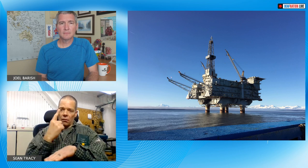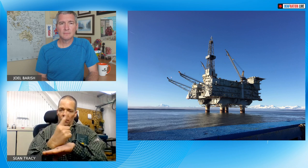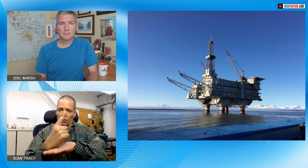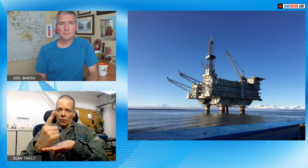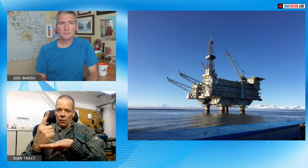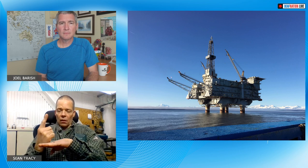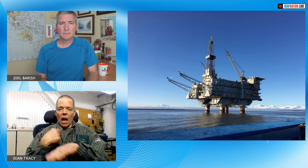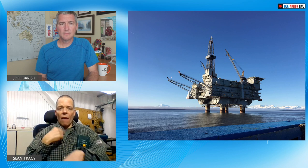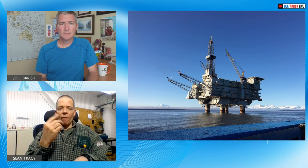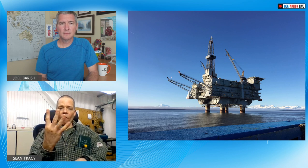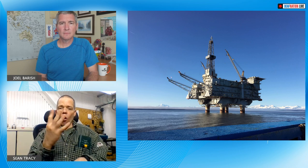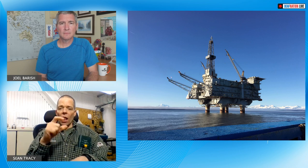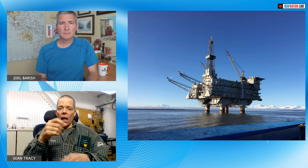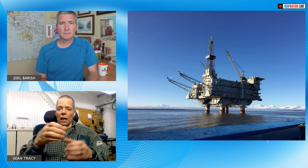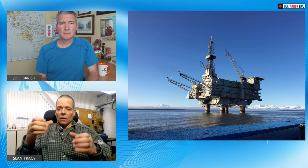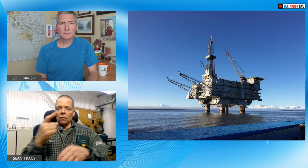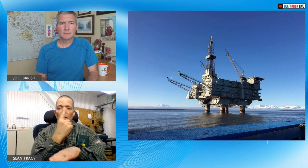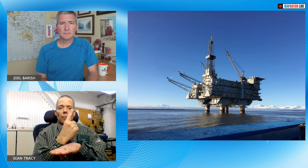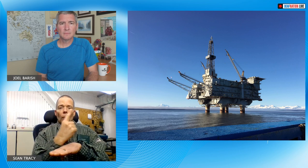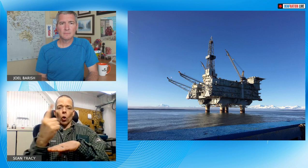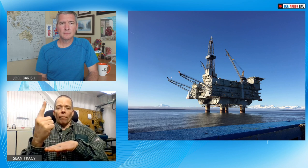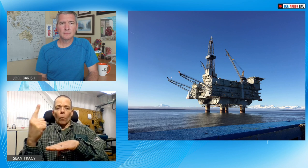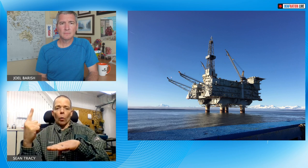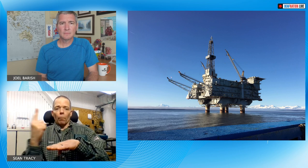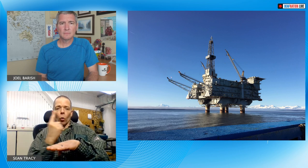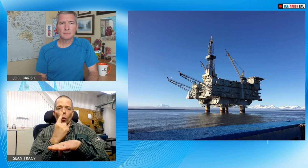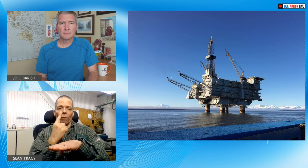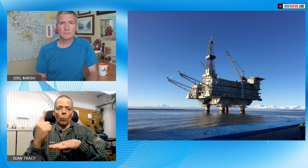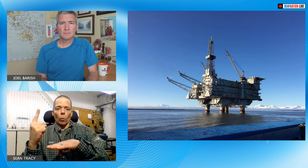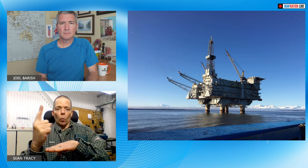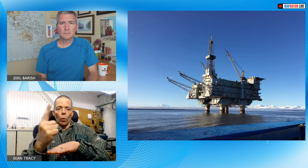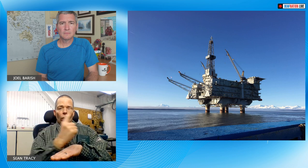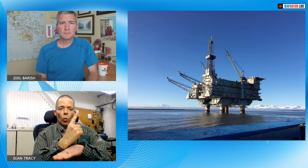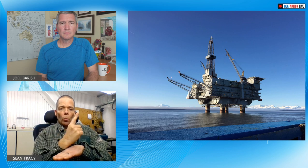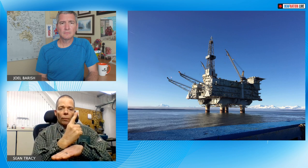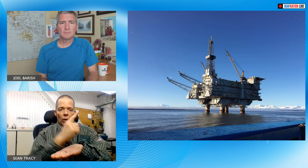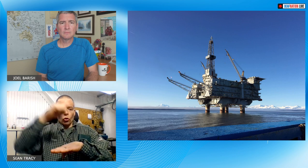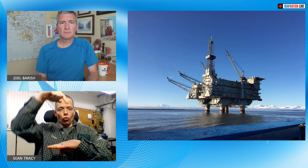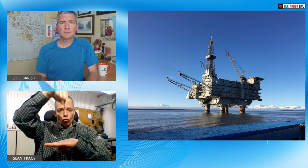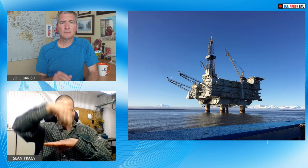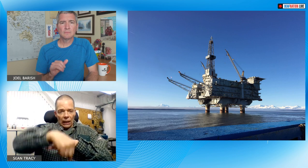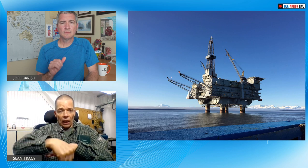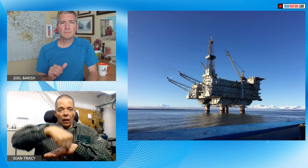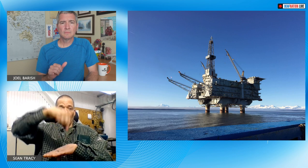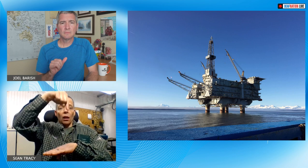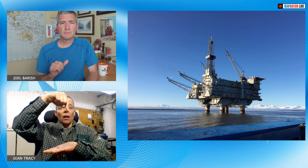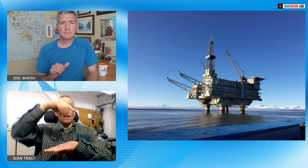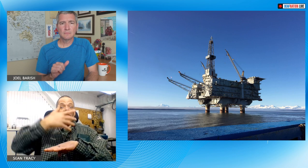there are the four legs there but the drills move all around the rig.